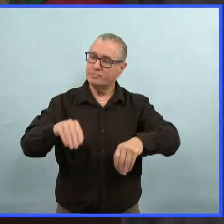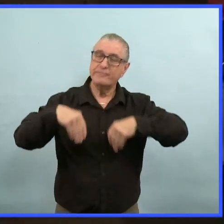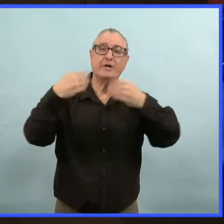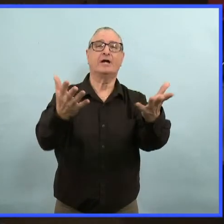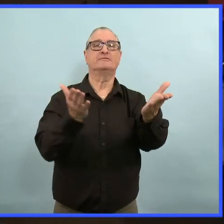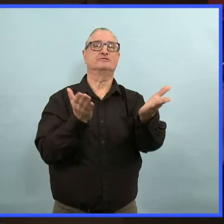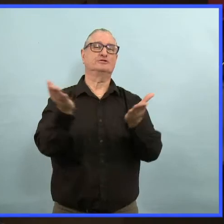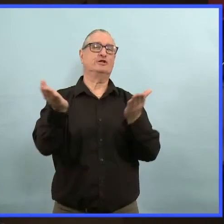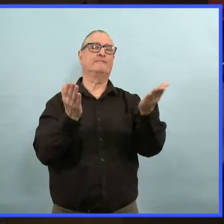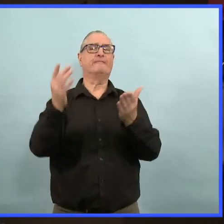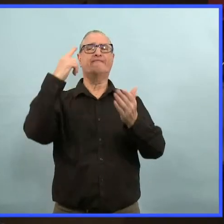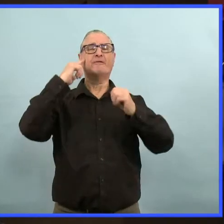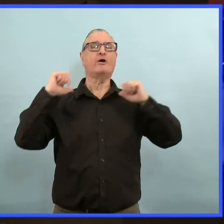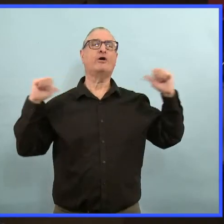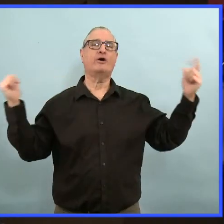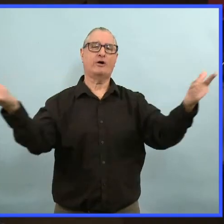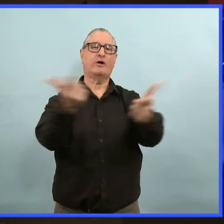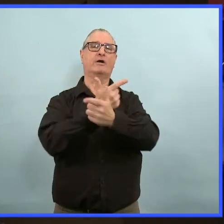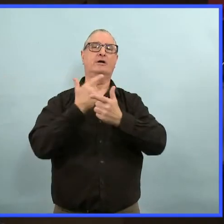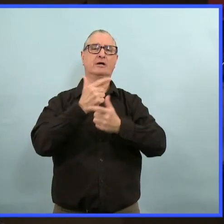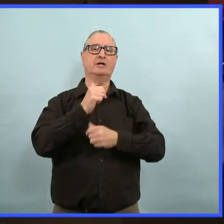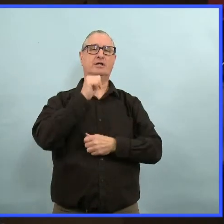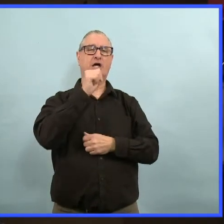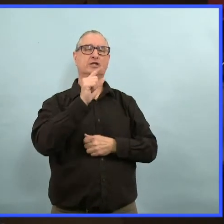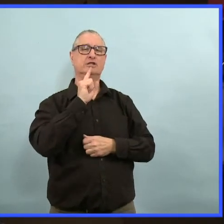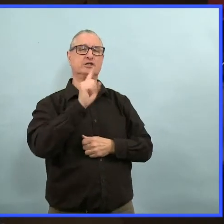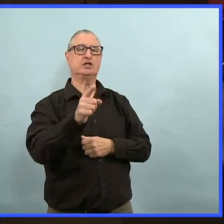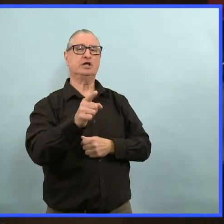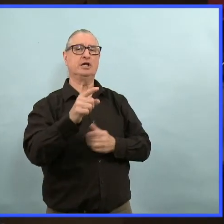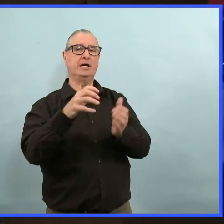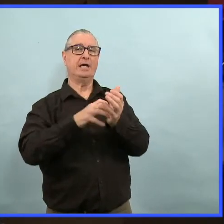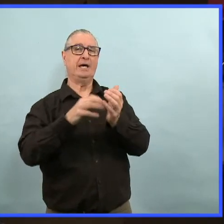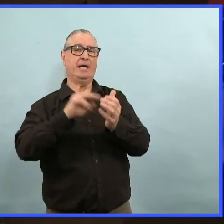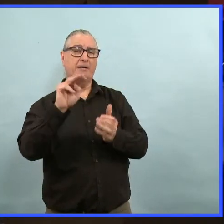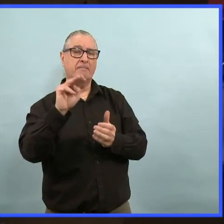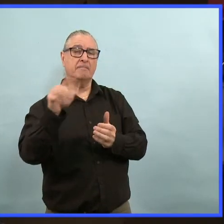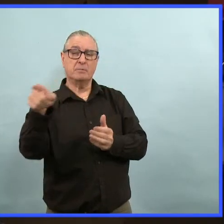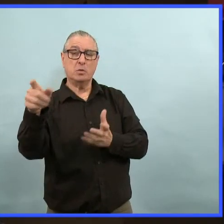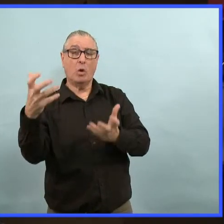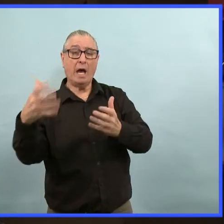dr mateer wants to address that as well from the health system yeah well absolutely just to